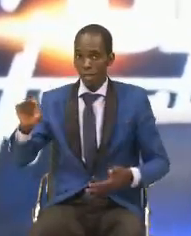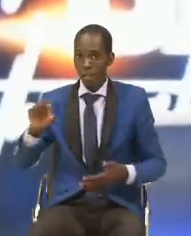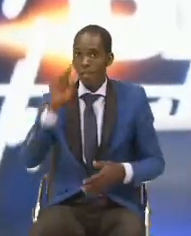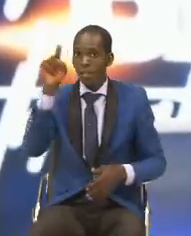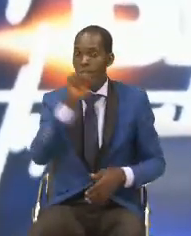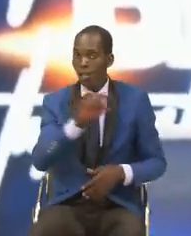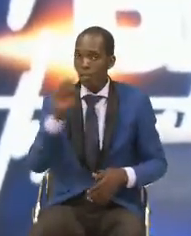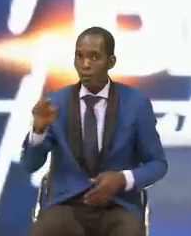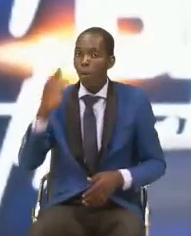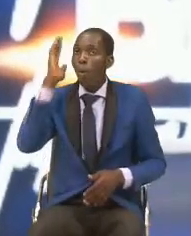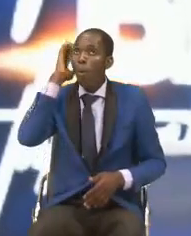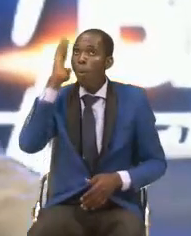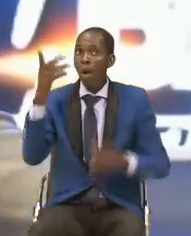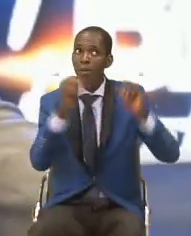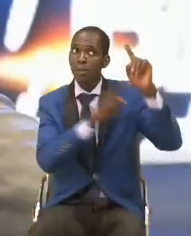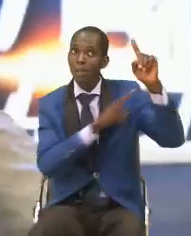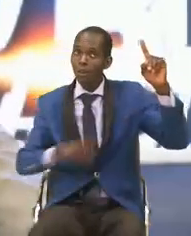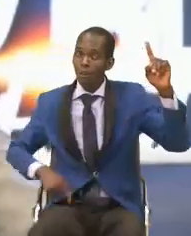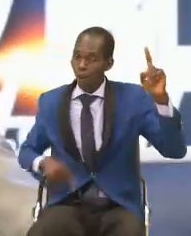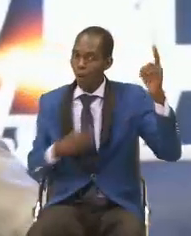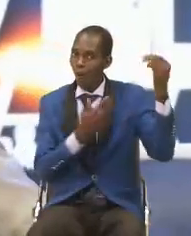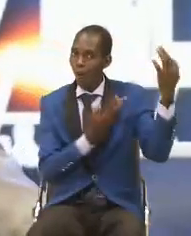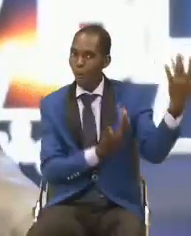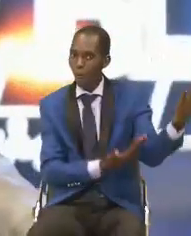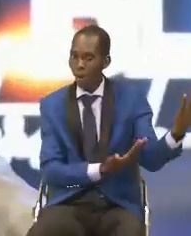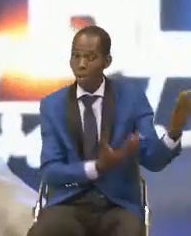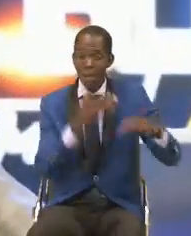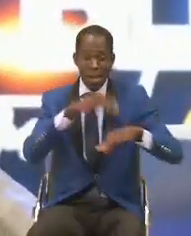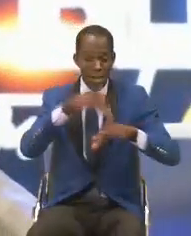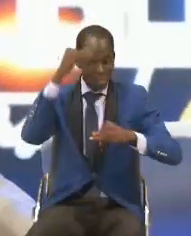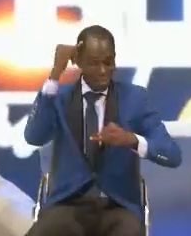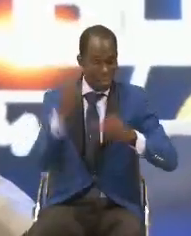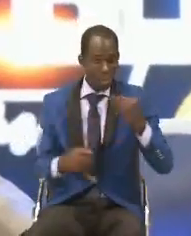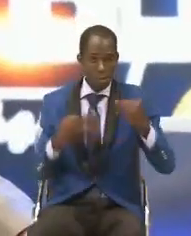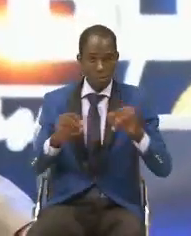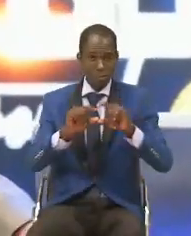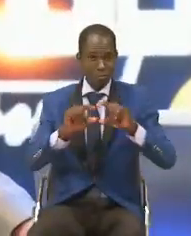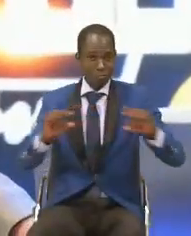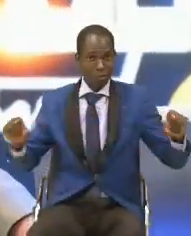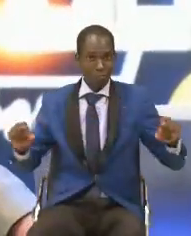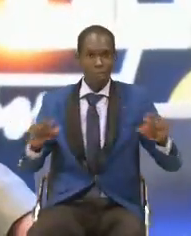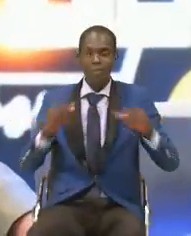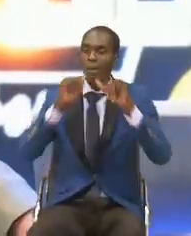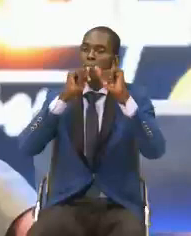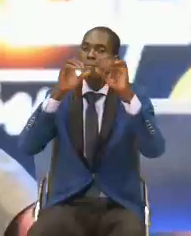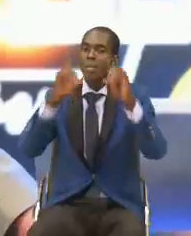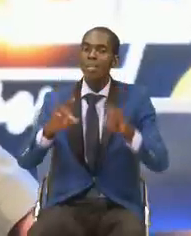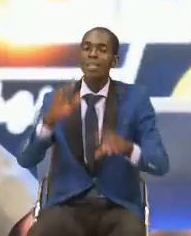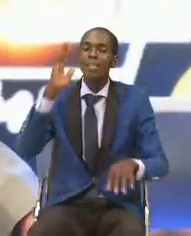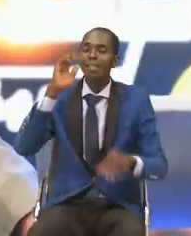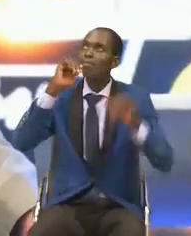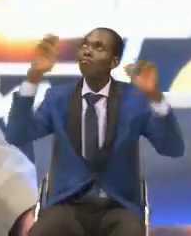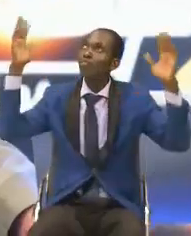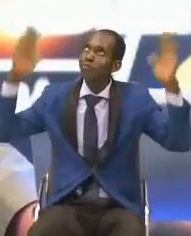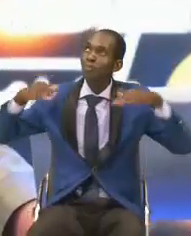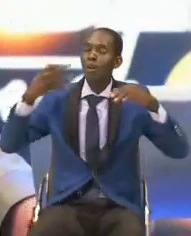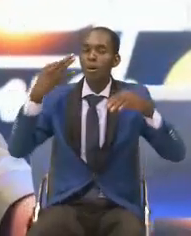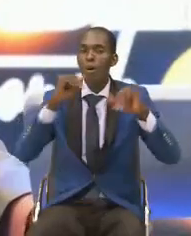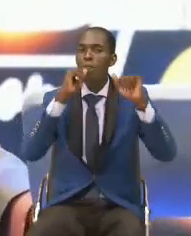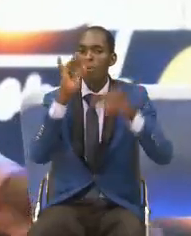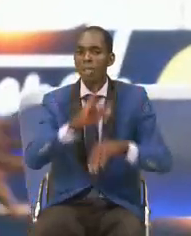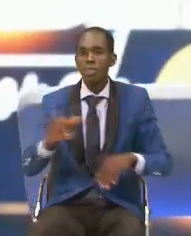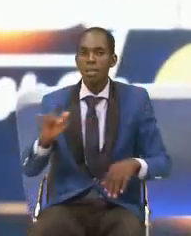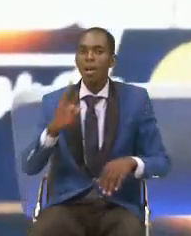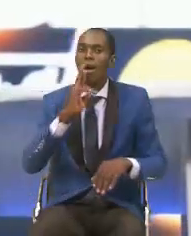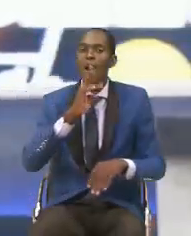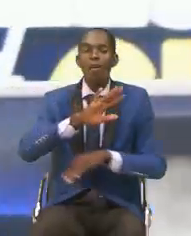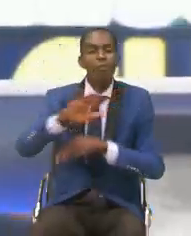beginning of the verse therefore will the lord wage and then at the end of the verse they said